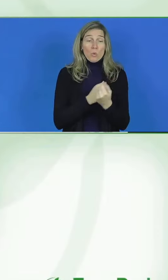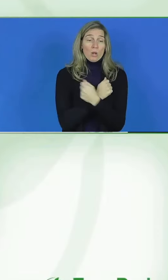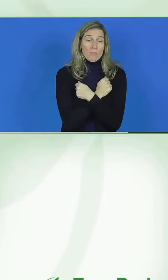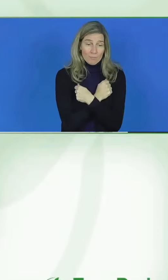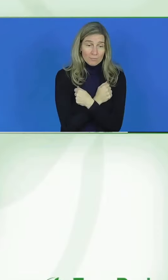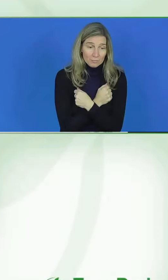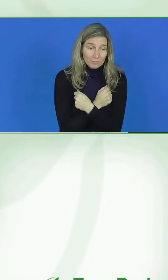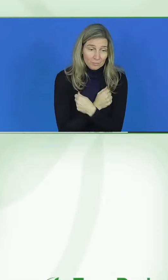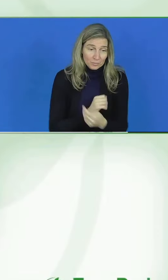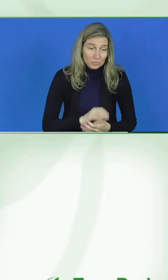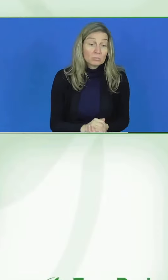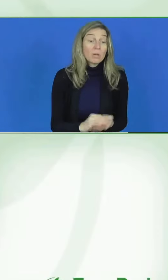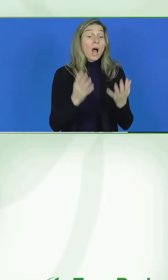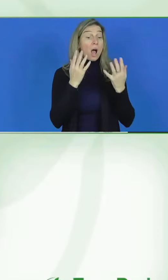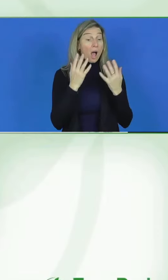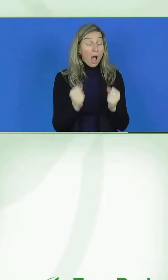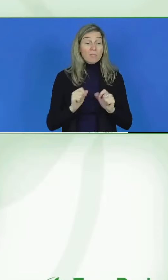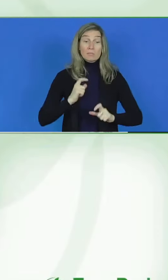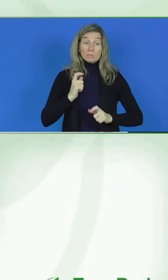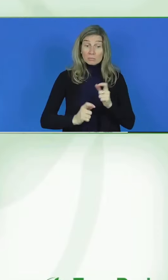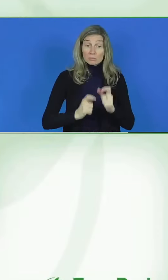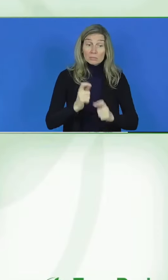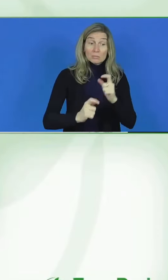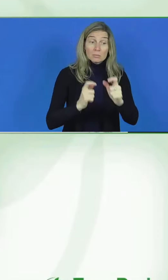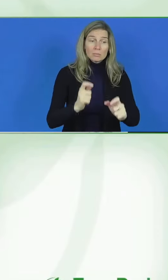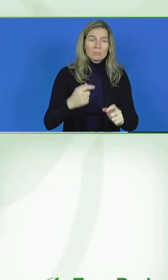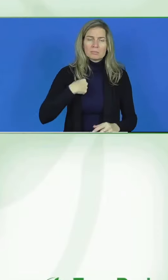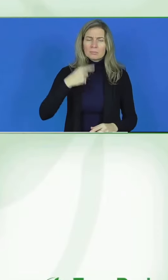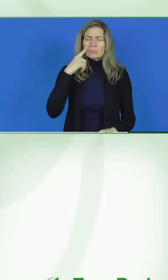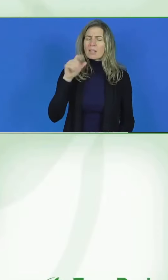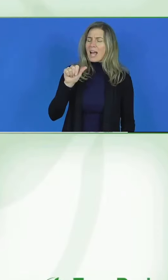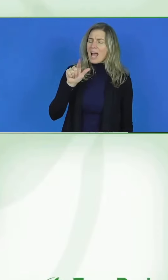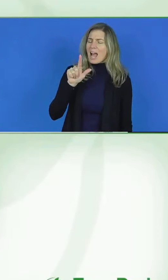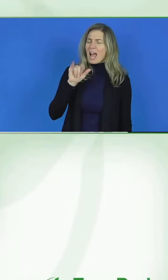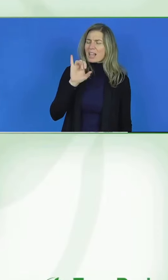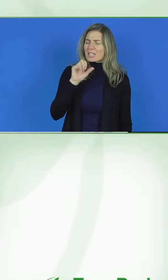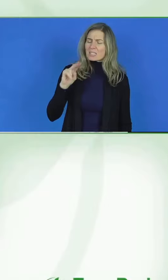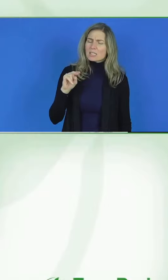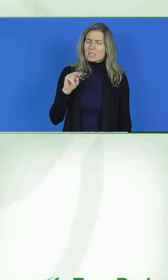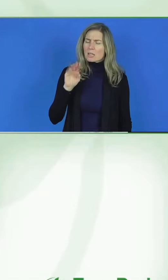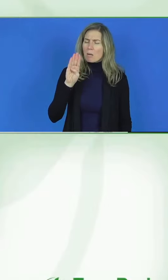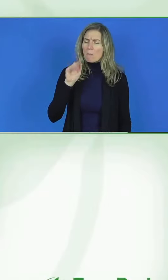I think may be Alison is at this conference. I'm not positive if she is.